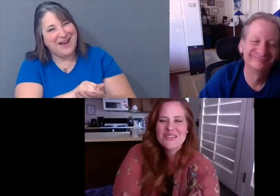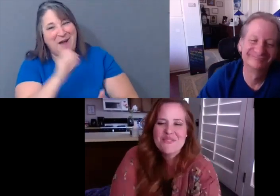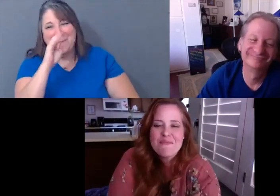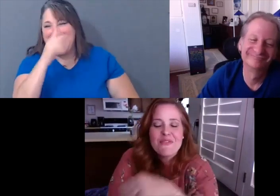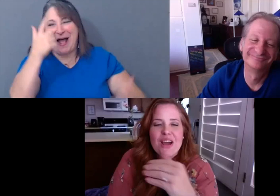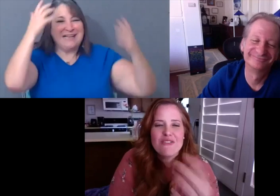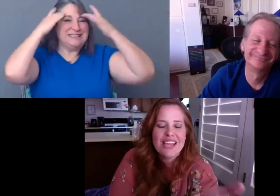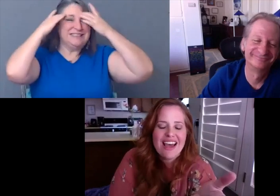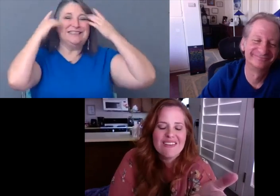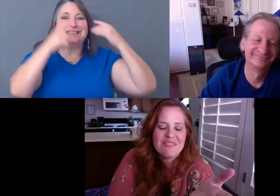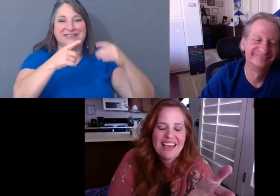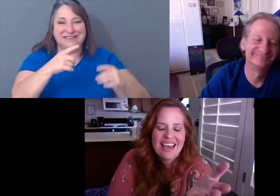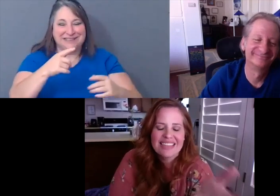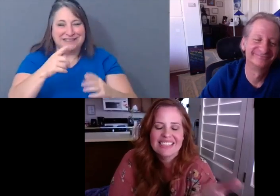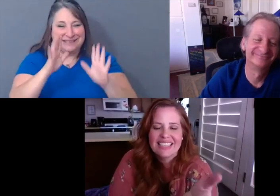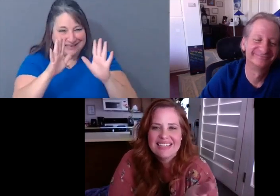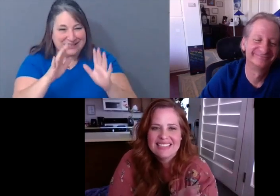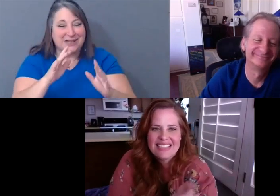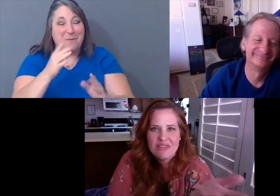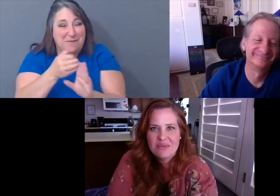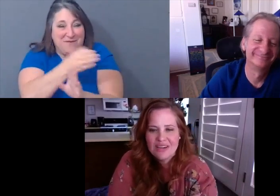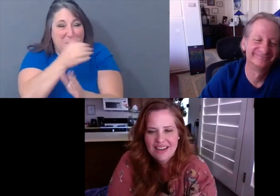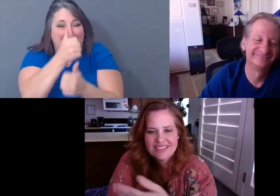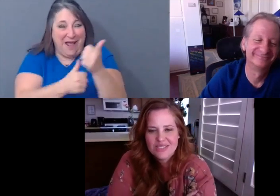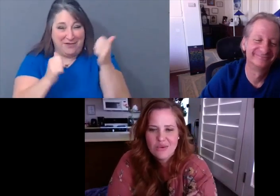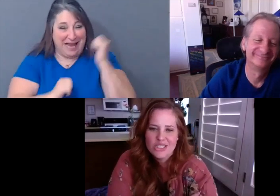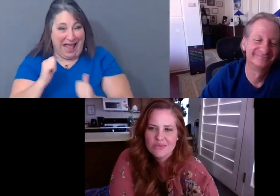Right before every acting class, David would ask this question.